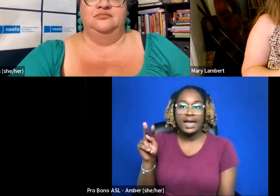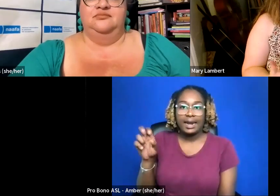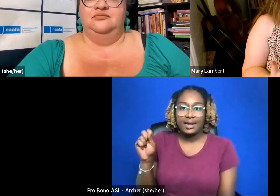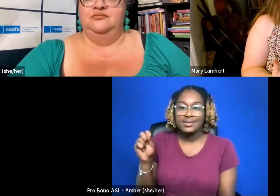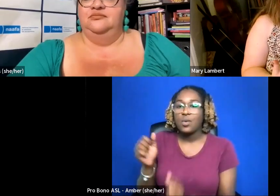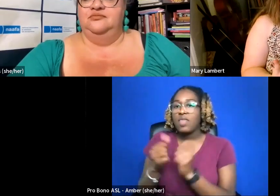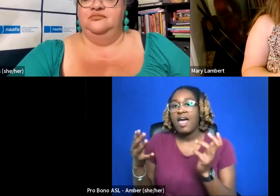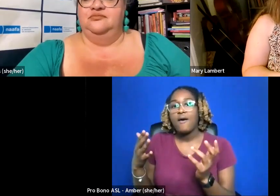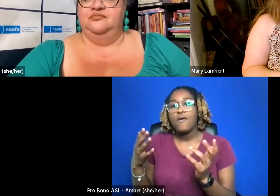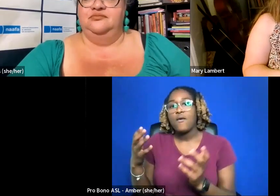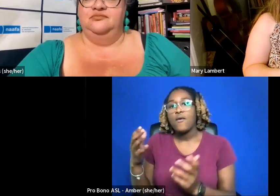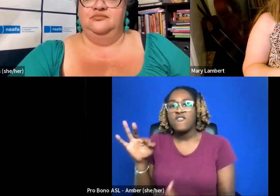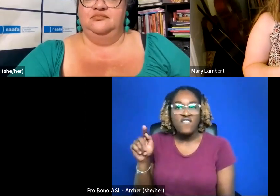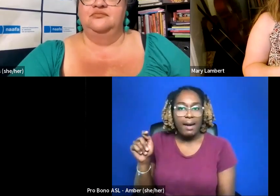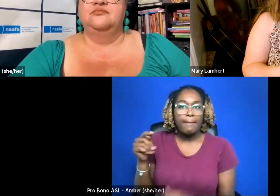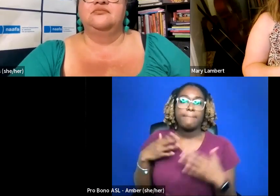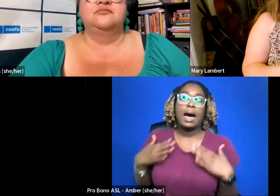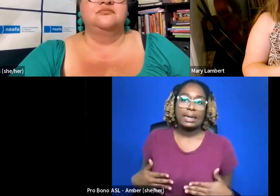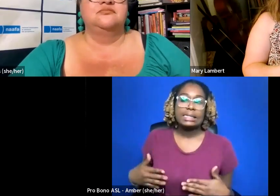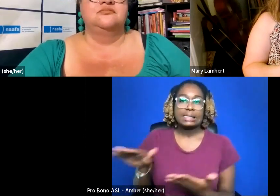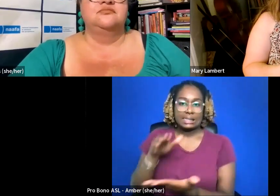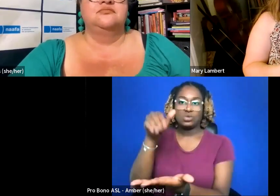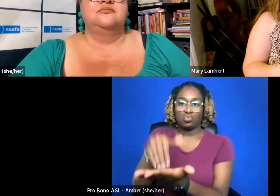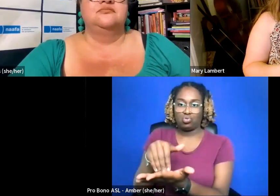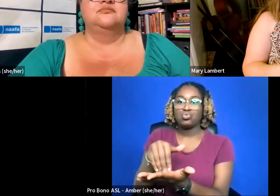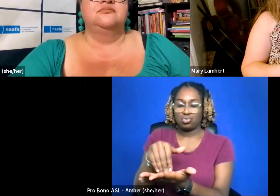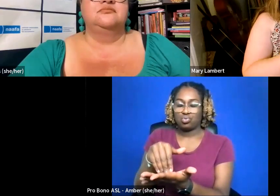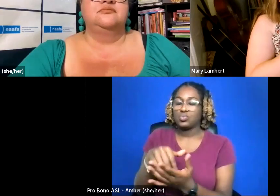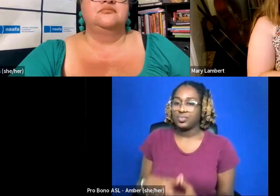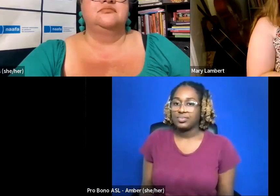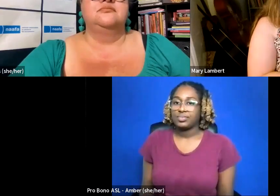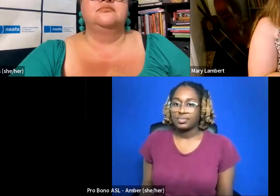at the center of it, you know, and so I've learned so much